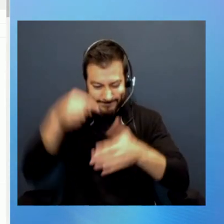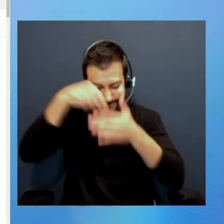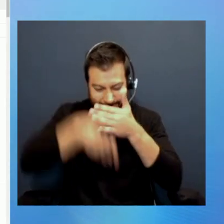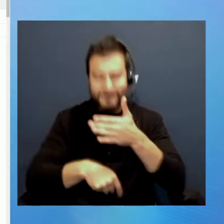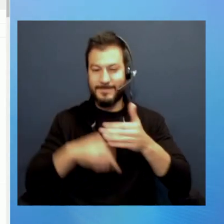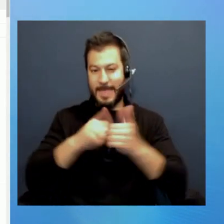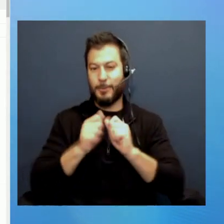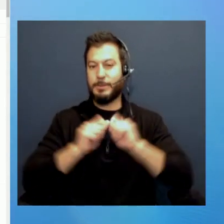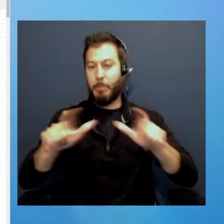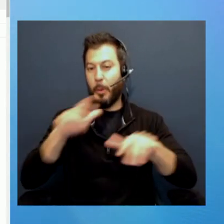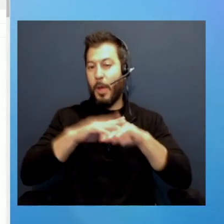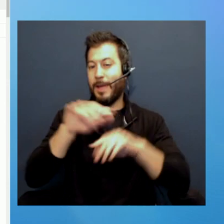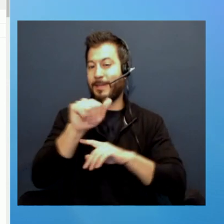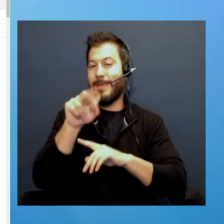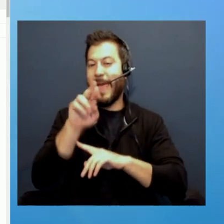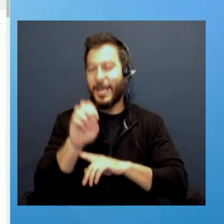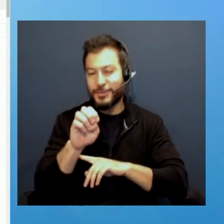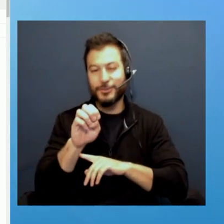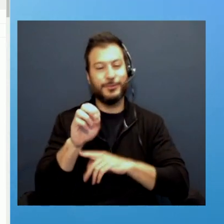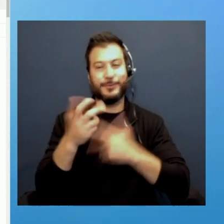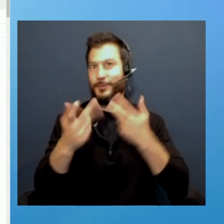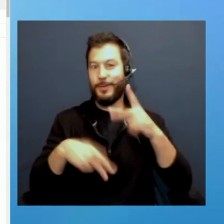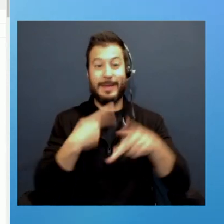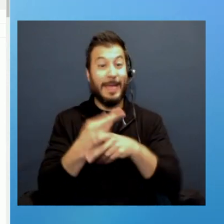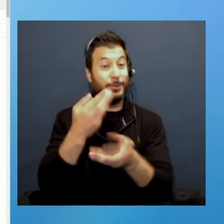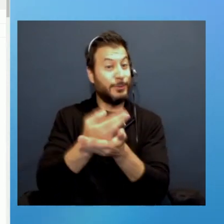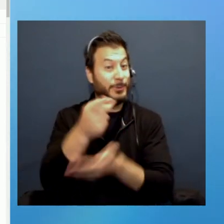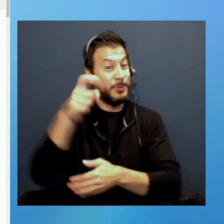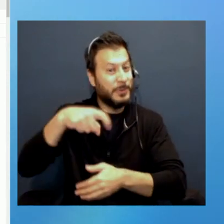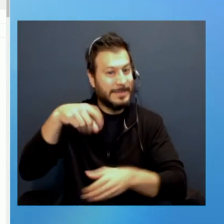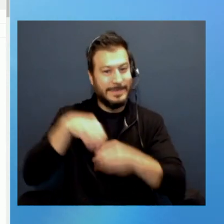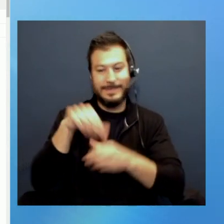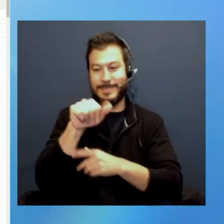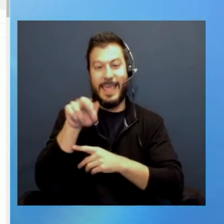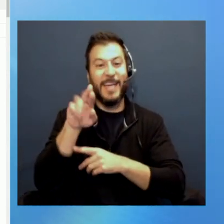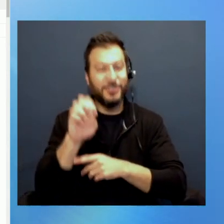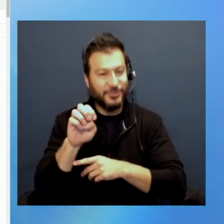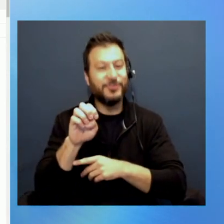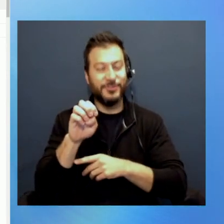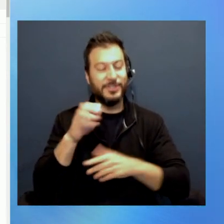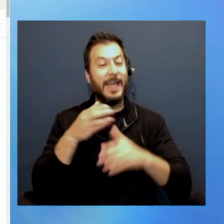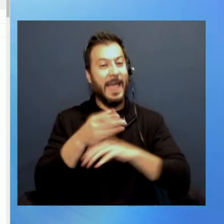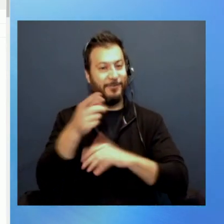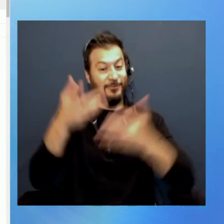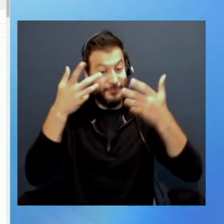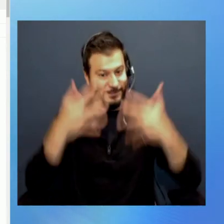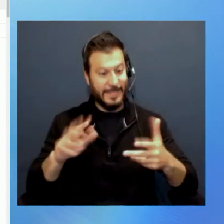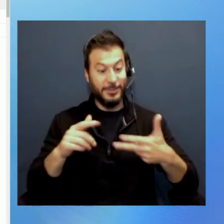how this is deployed onto Azure, what kind of resources you need in Azure.